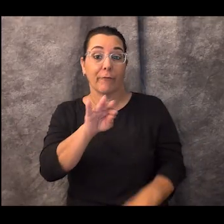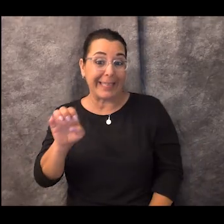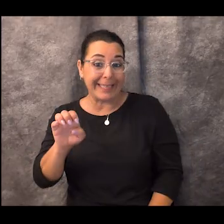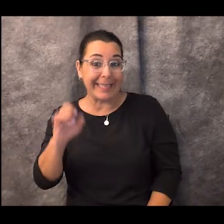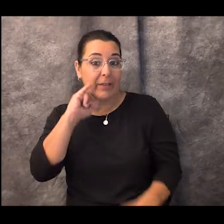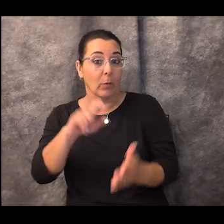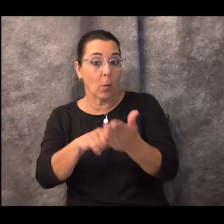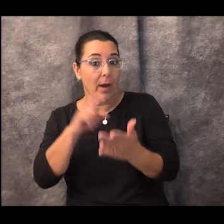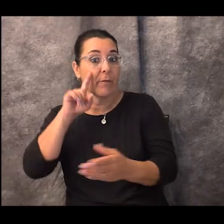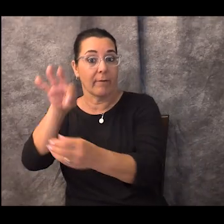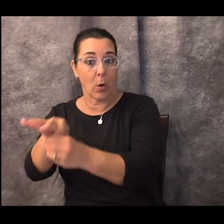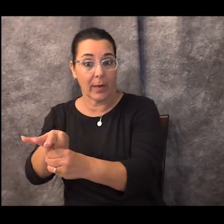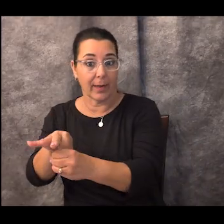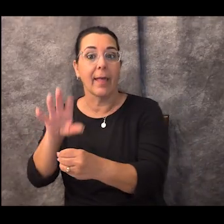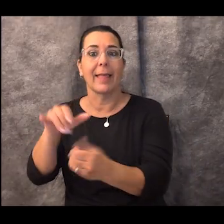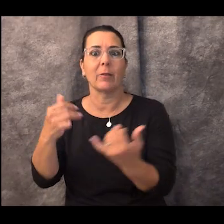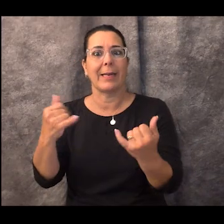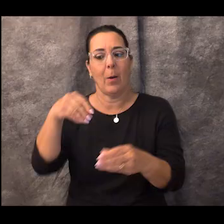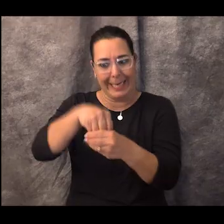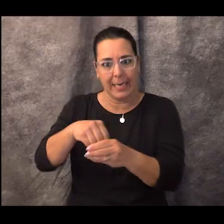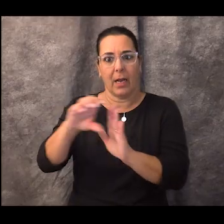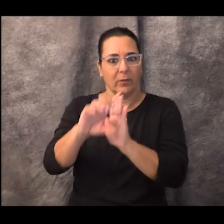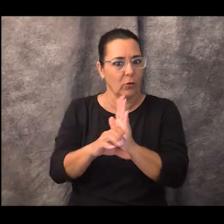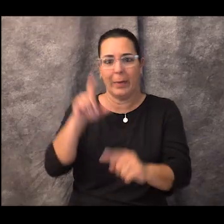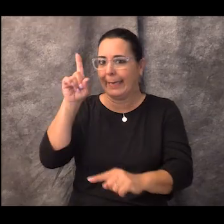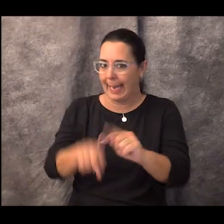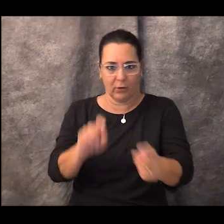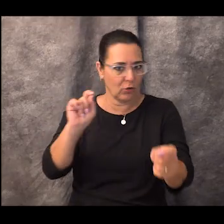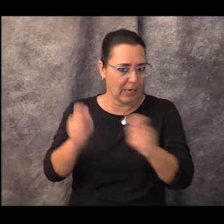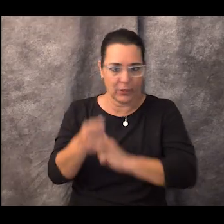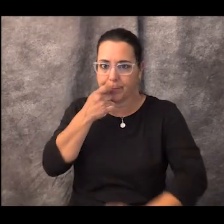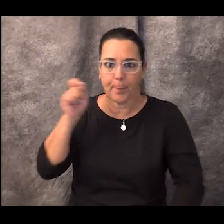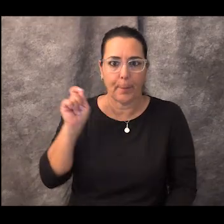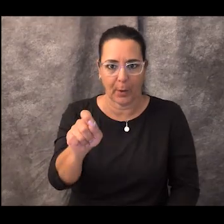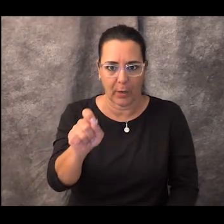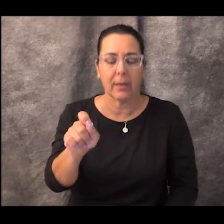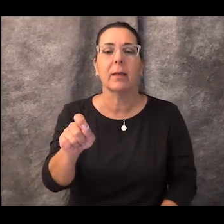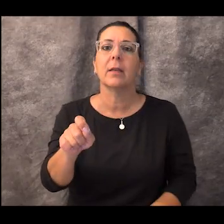That is in the Constitution at this point. That is not something we can change, right? So it has to be done very carefully.